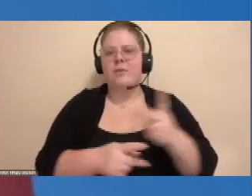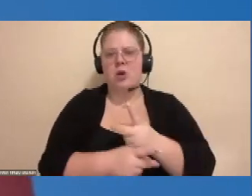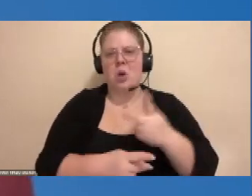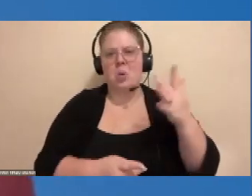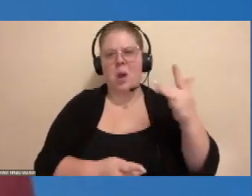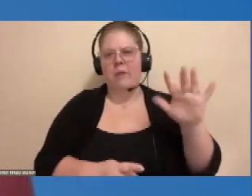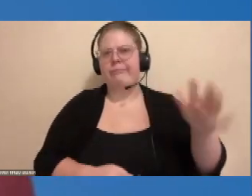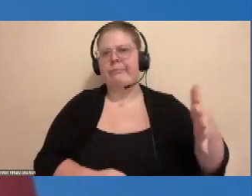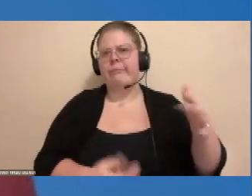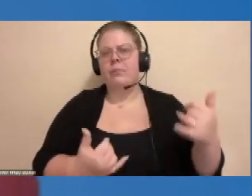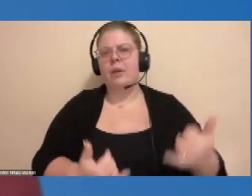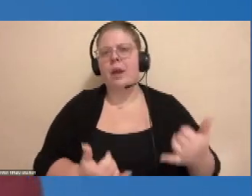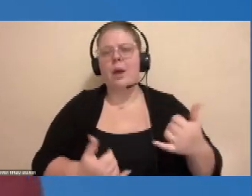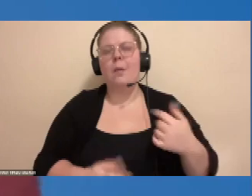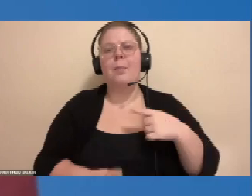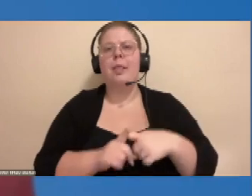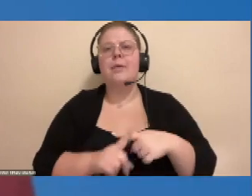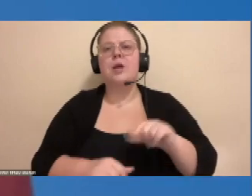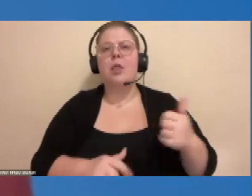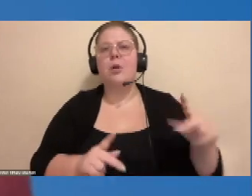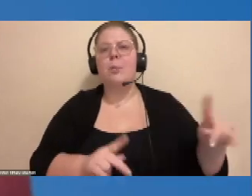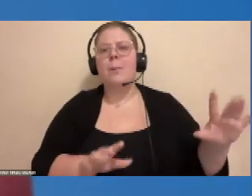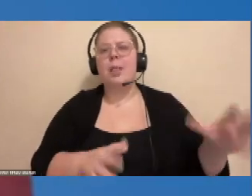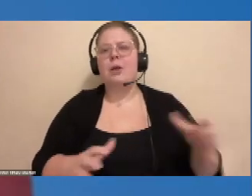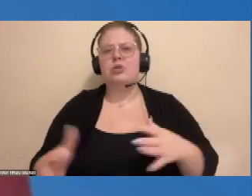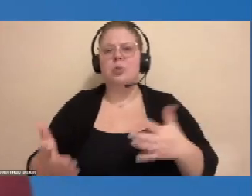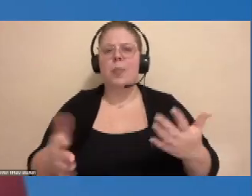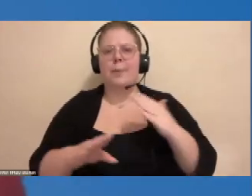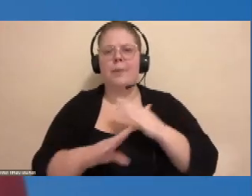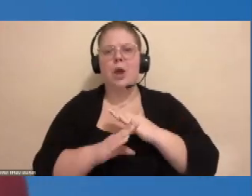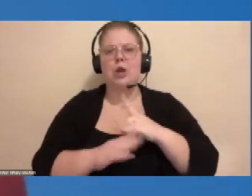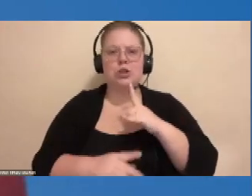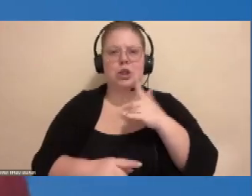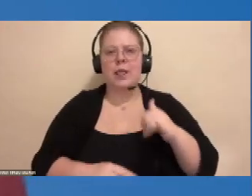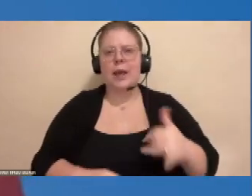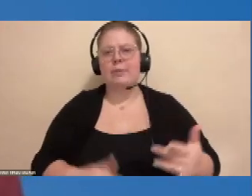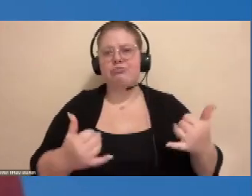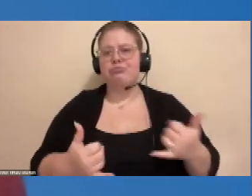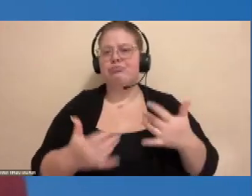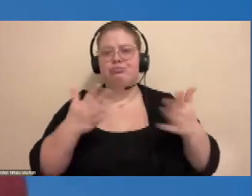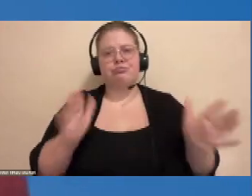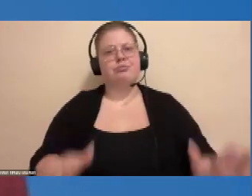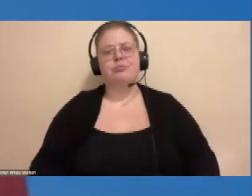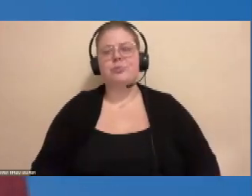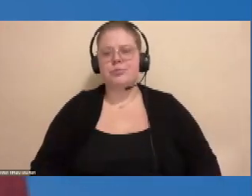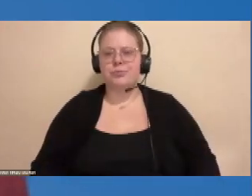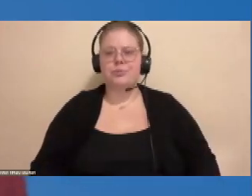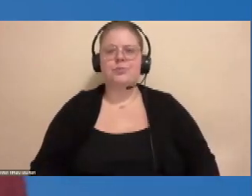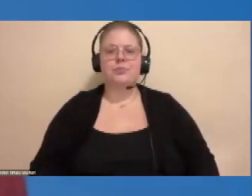And then other populations specifically, we don't know much detail,